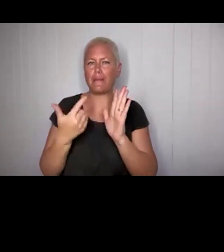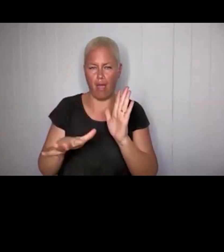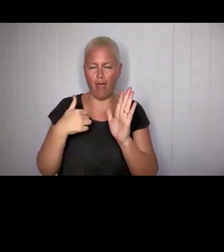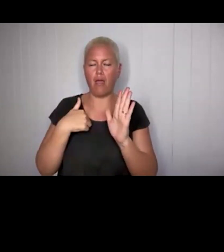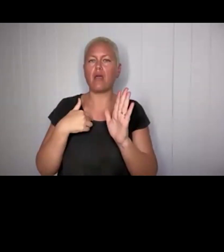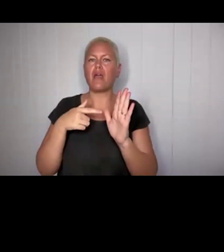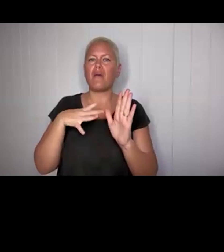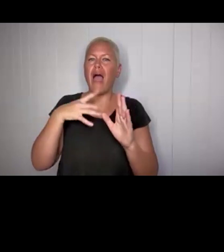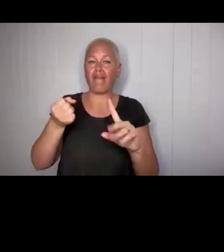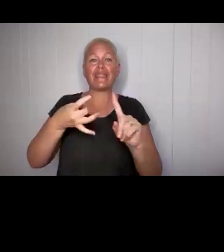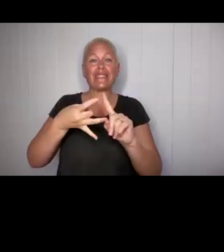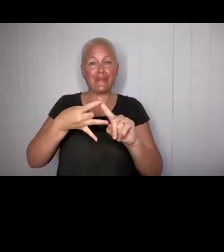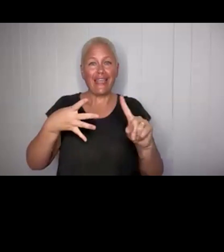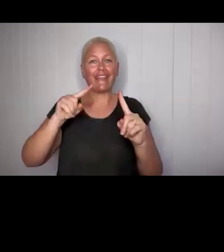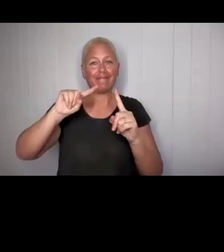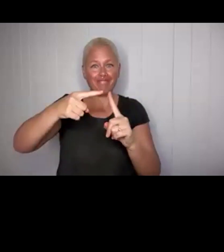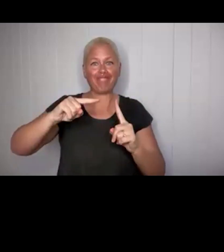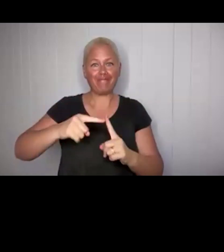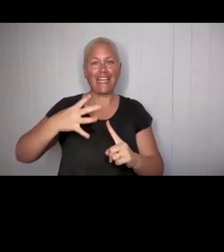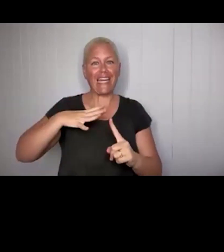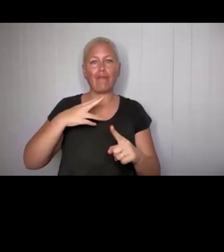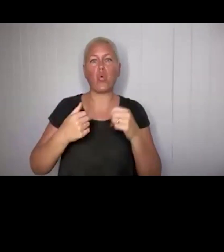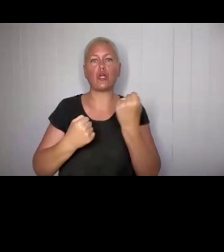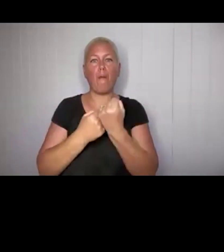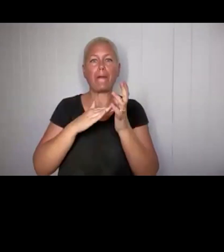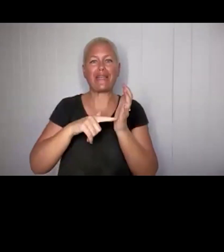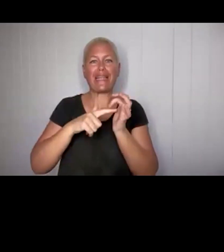specific requirements for the support material which should be followed to ensure your material